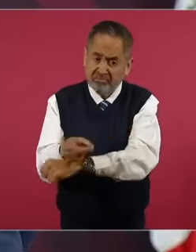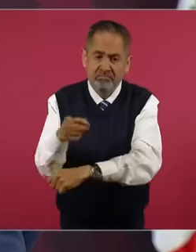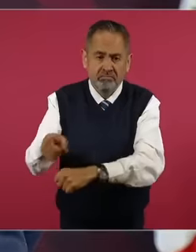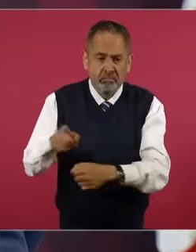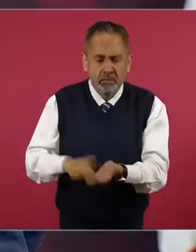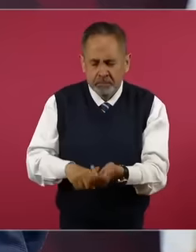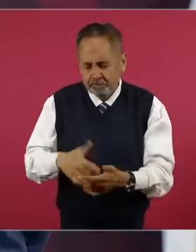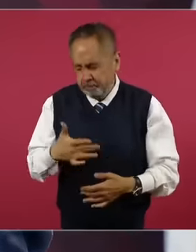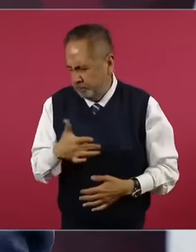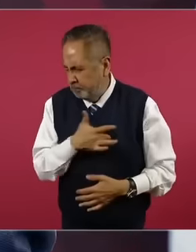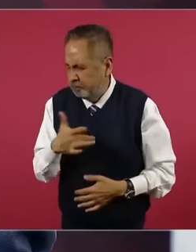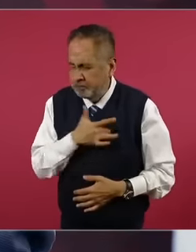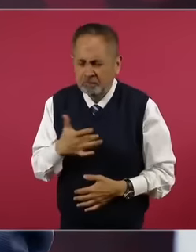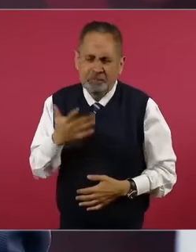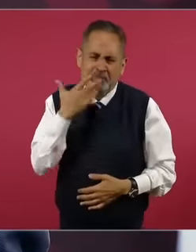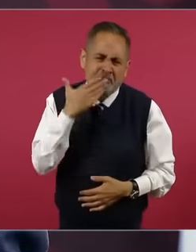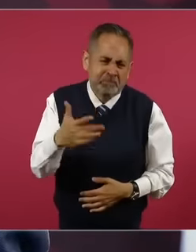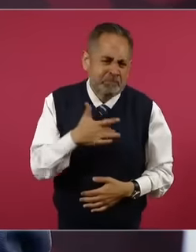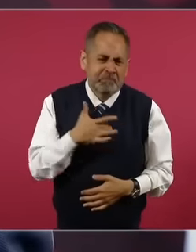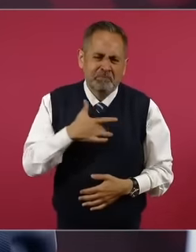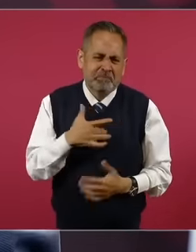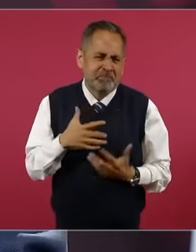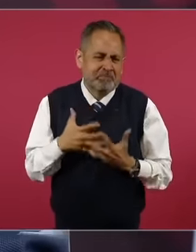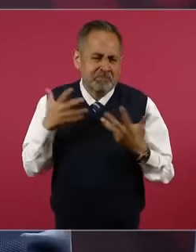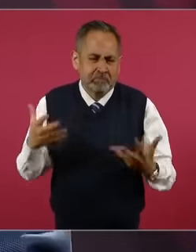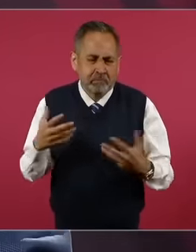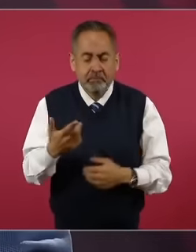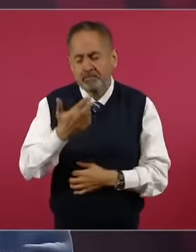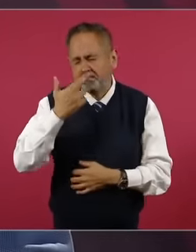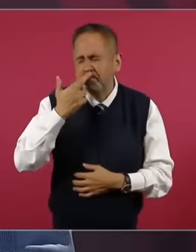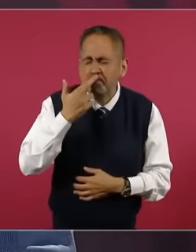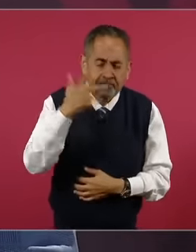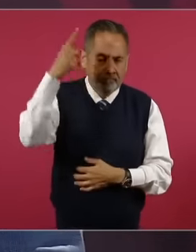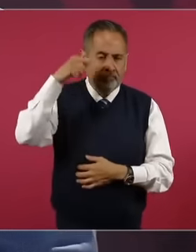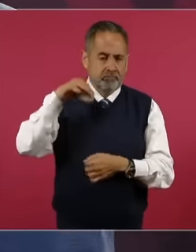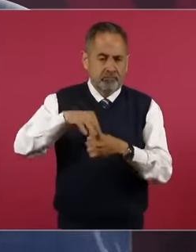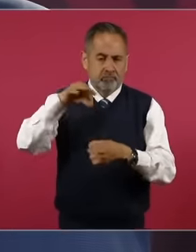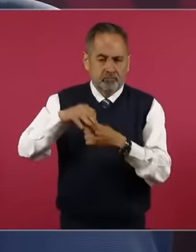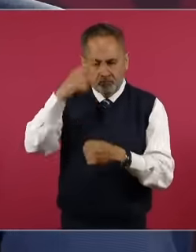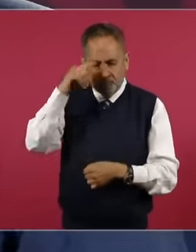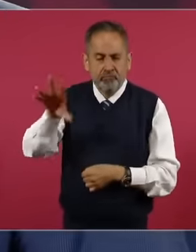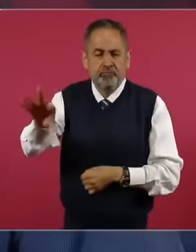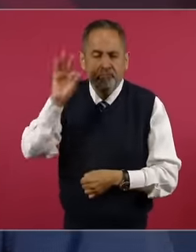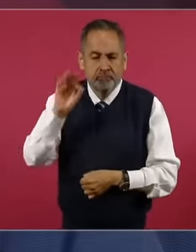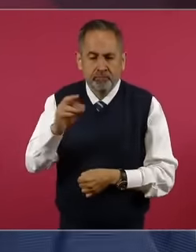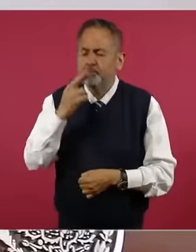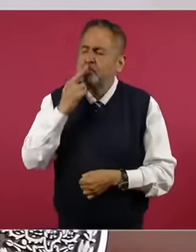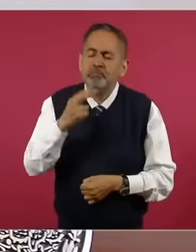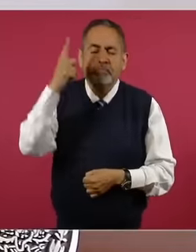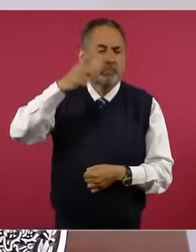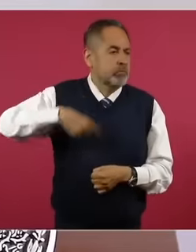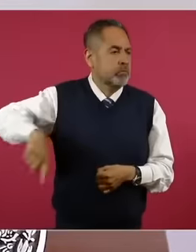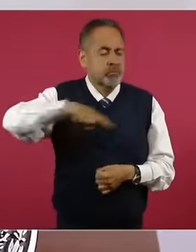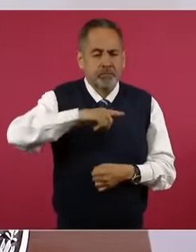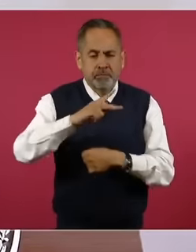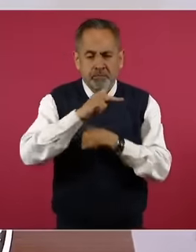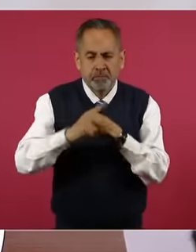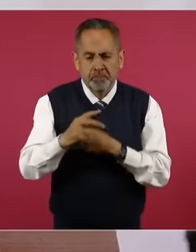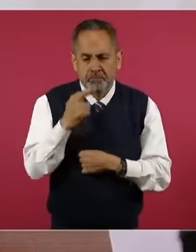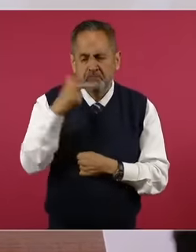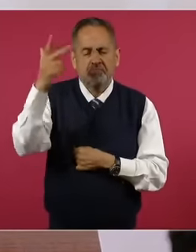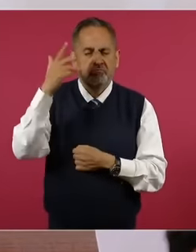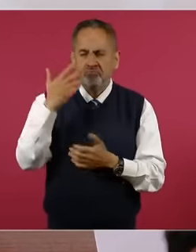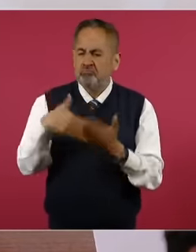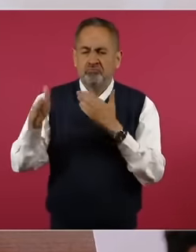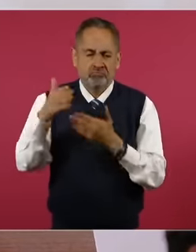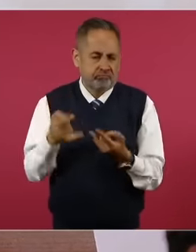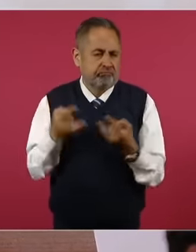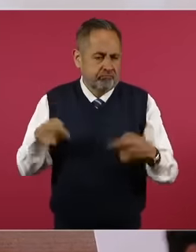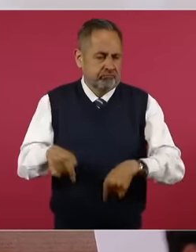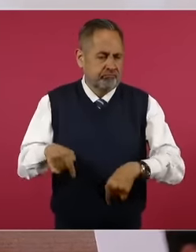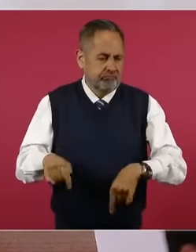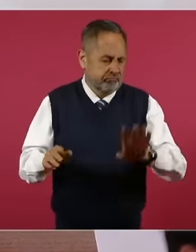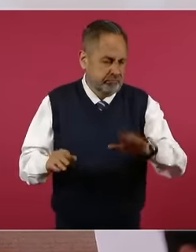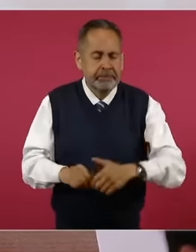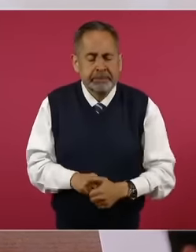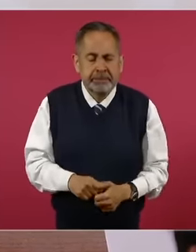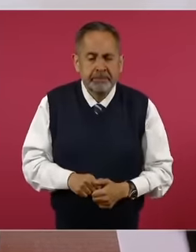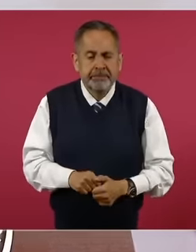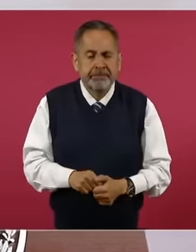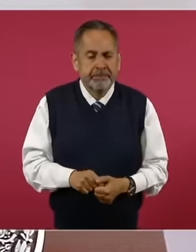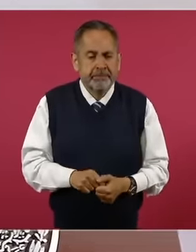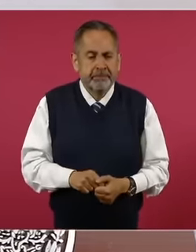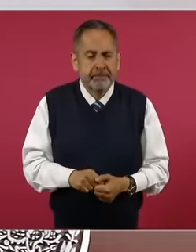feelings, and a good heart. It is the best thing that could have happened to the country in these times and